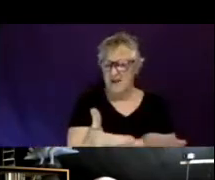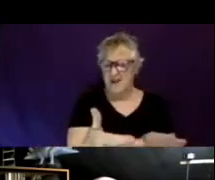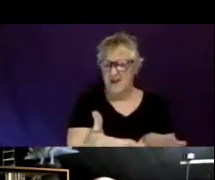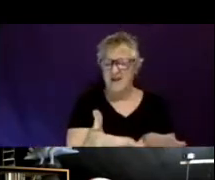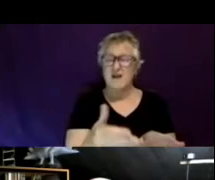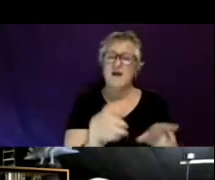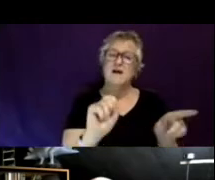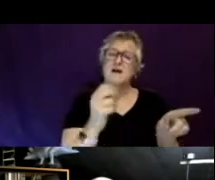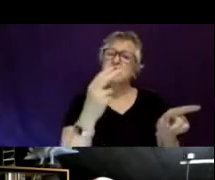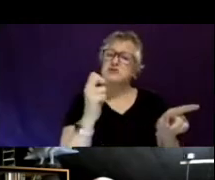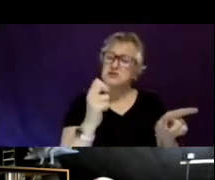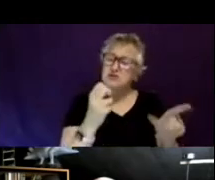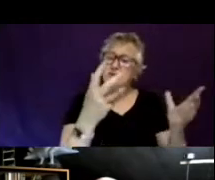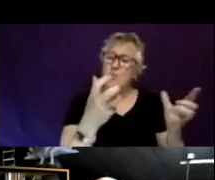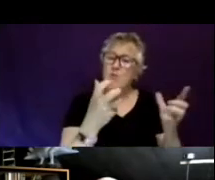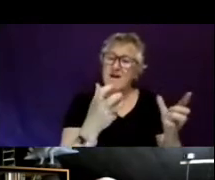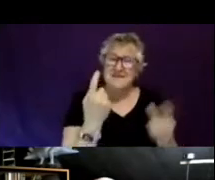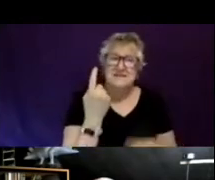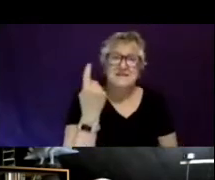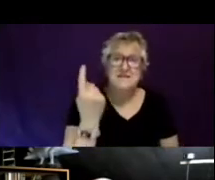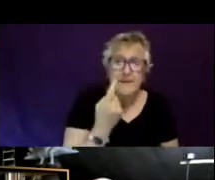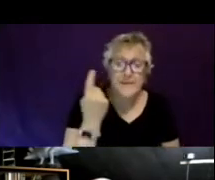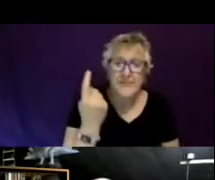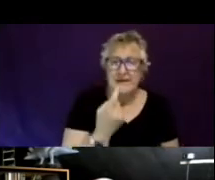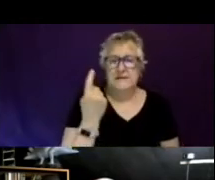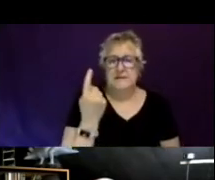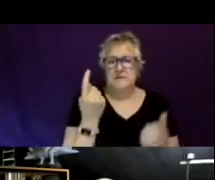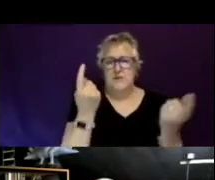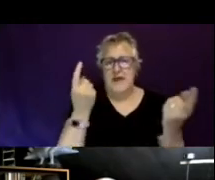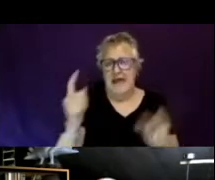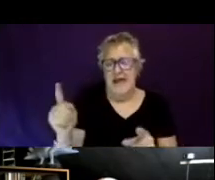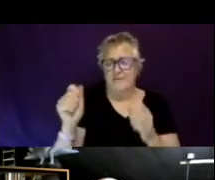them, you know, get discarded or sold in a flea market or something.